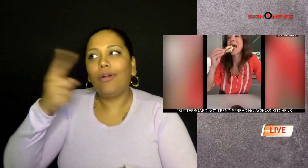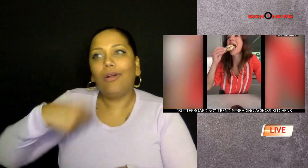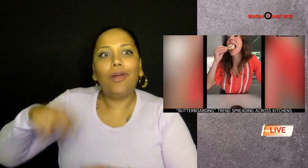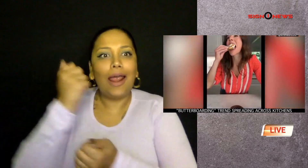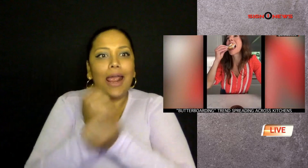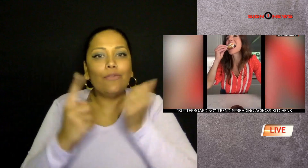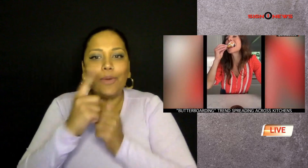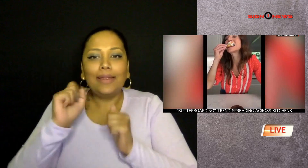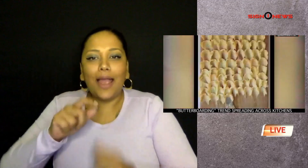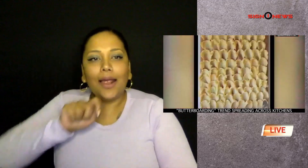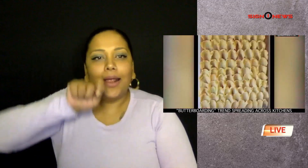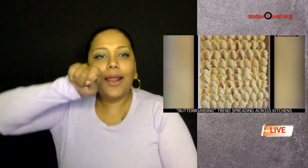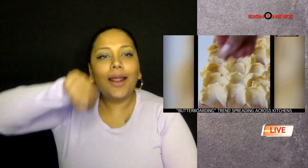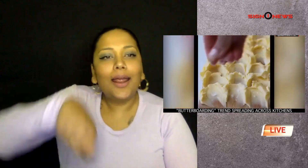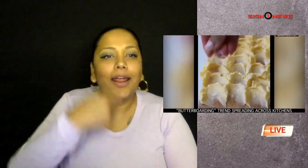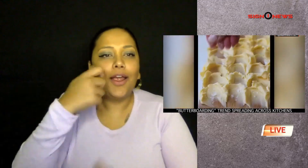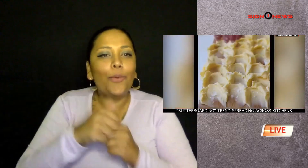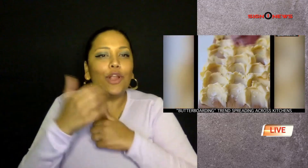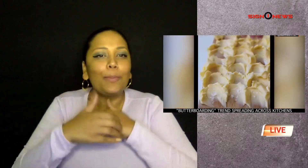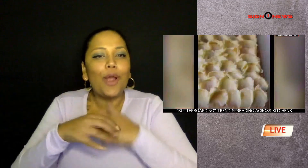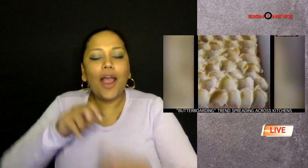Then everybody digs in with some bread.